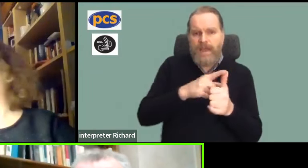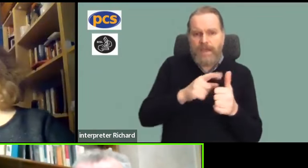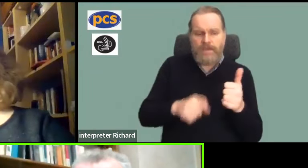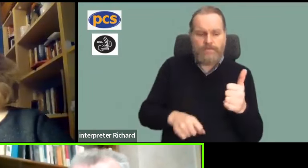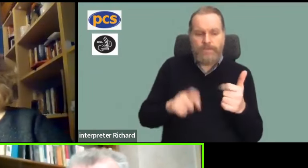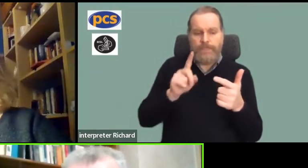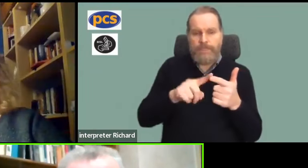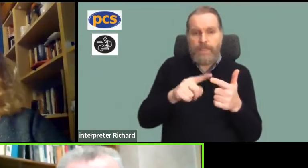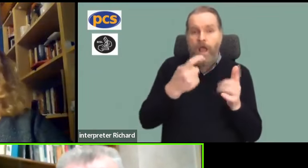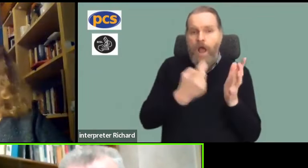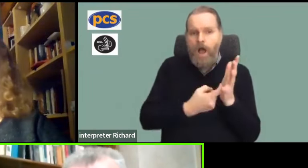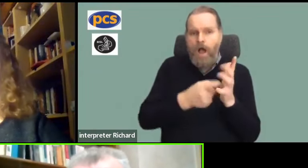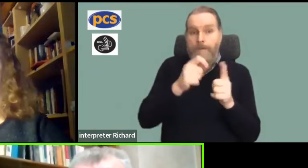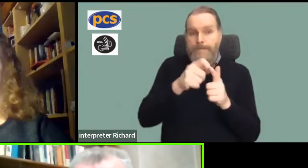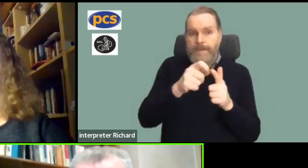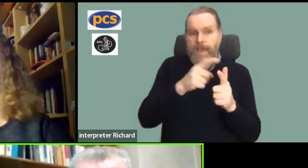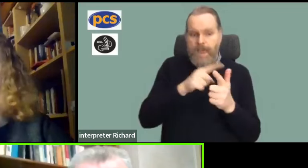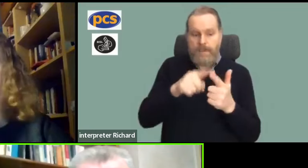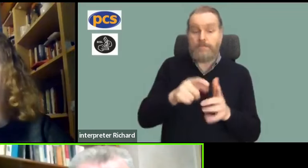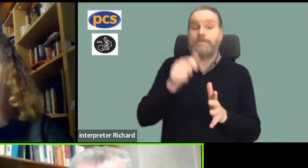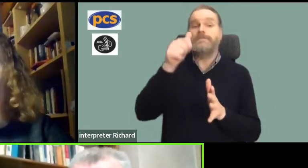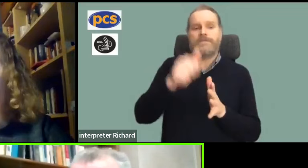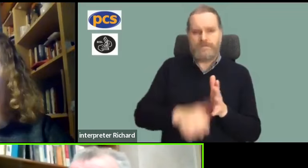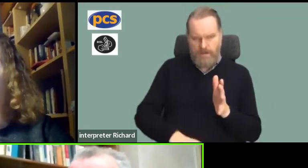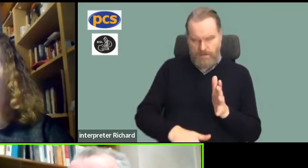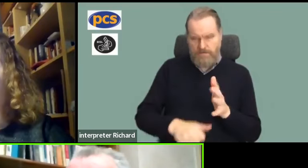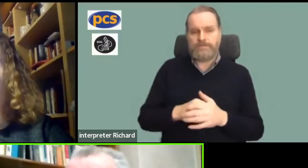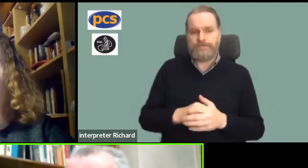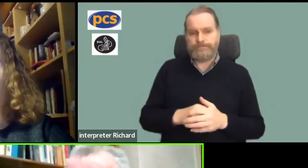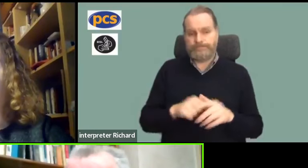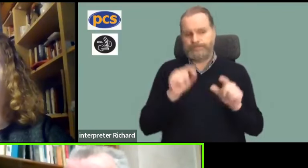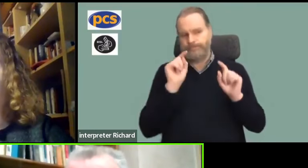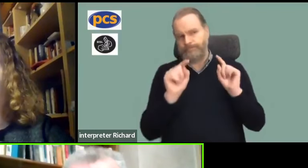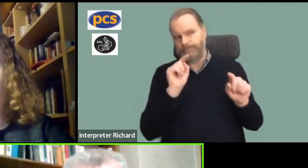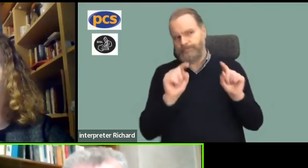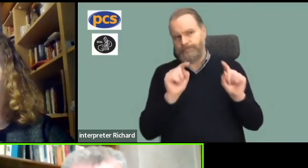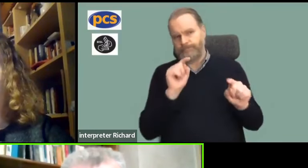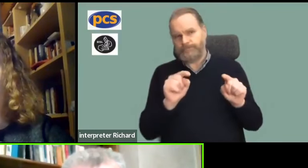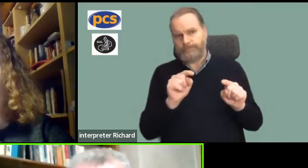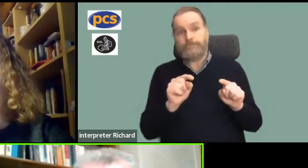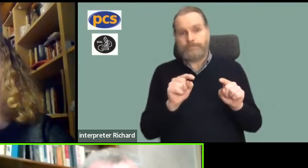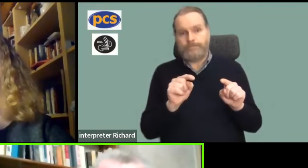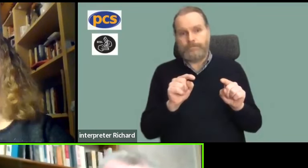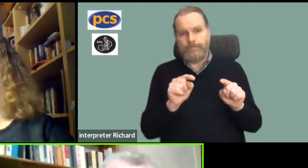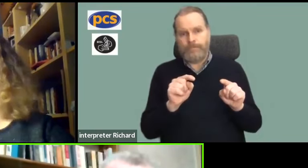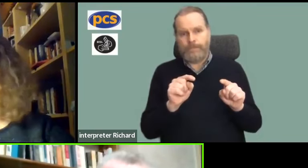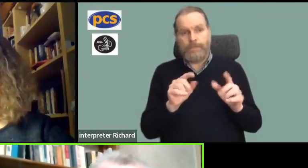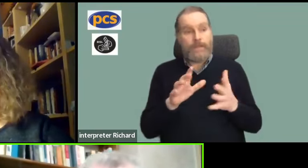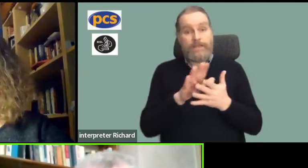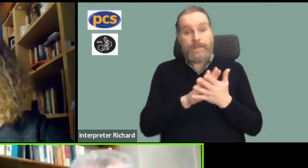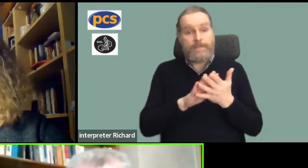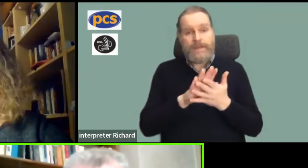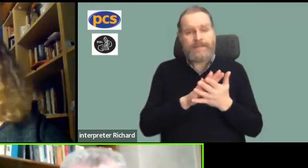And the Rpa starting off Critical Action n, I would . I would say also about the n. I would say also about the Dbsa and the Rpa, that it also and the Rpa, that it also bucks